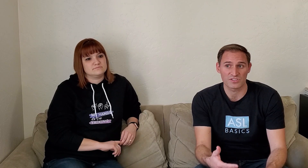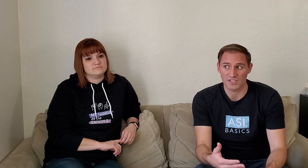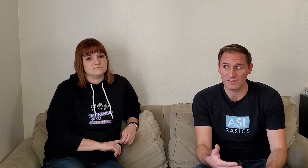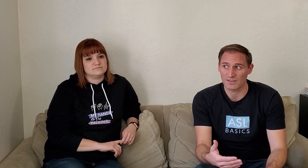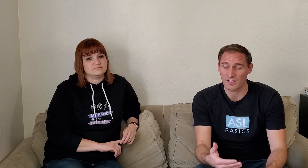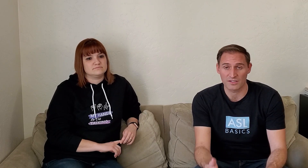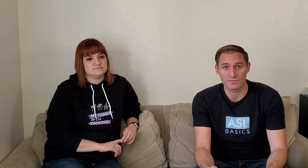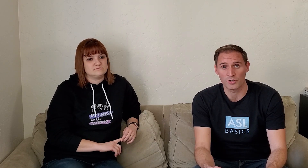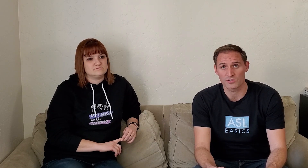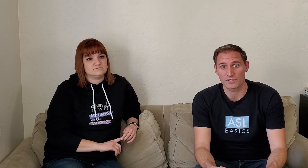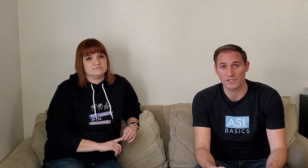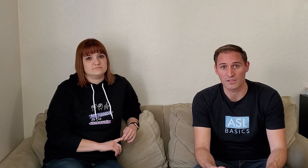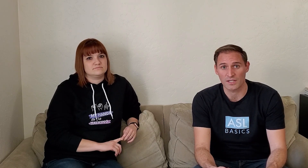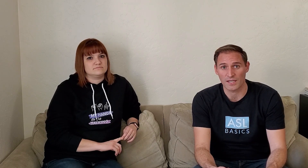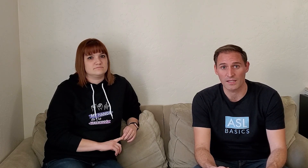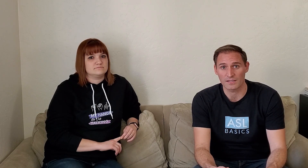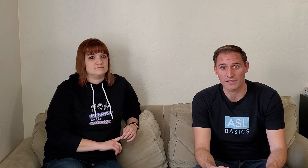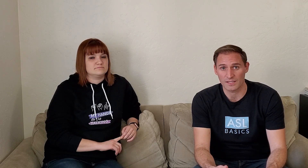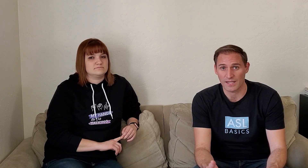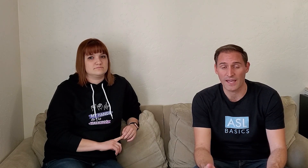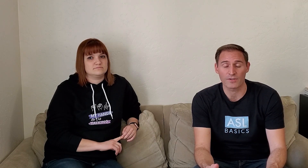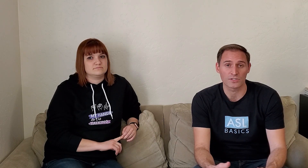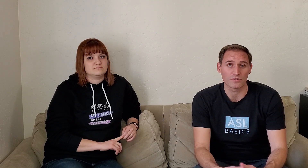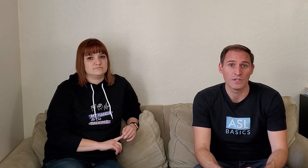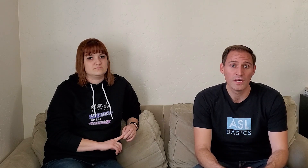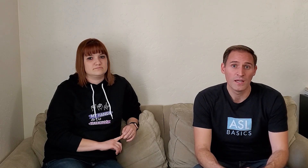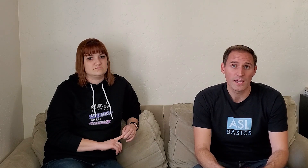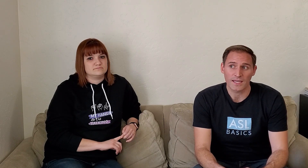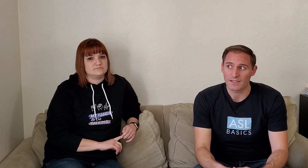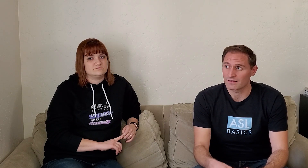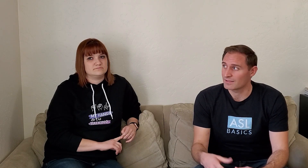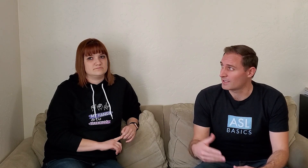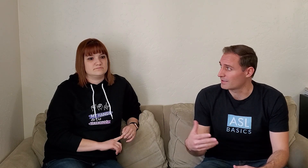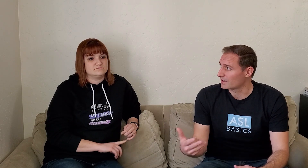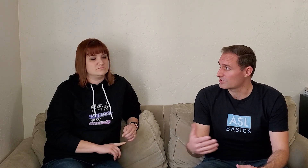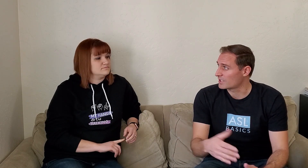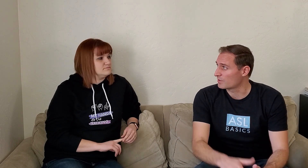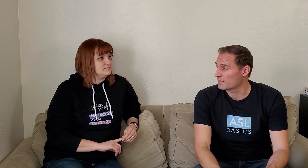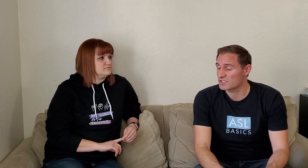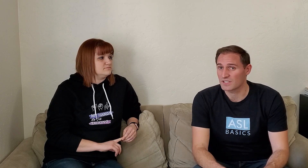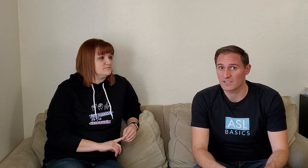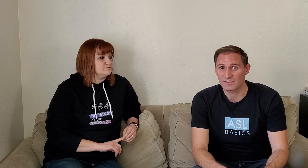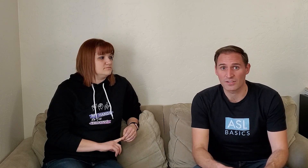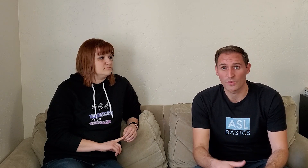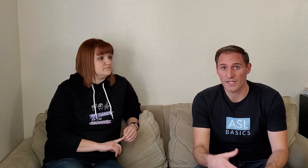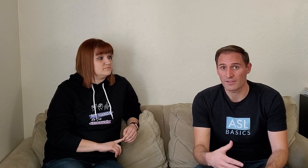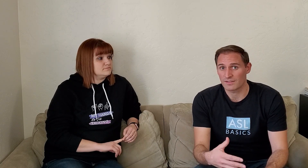just the exposure can have on you, and like Johnni was mentioning just going out into